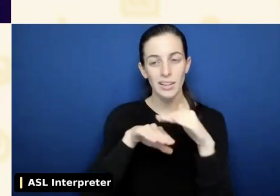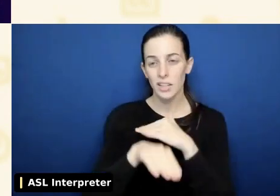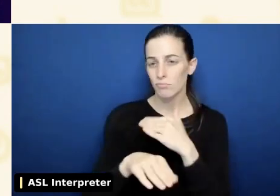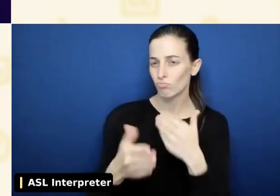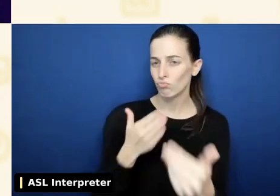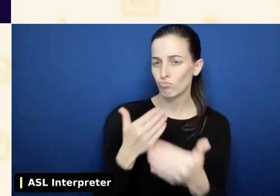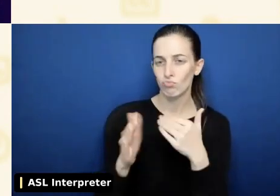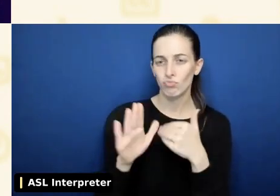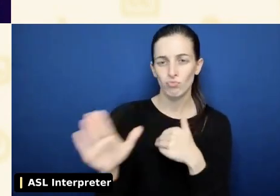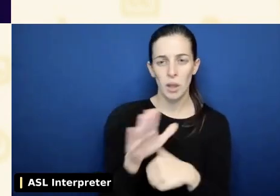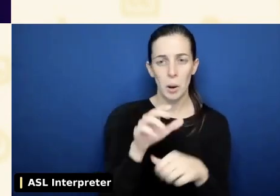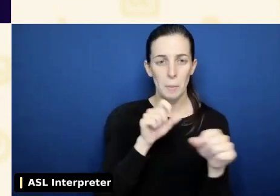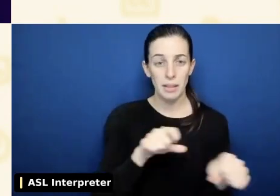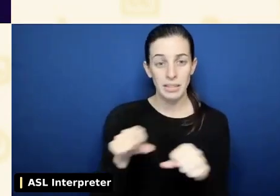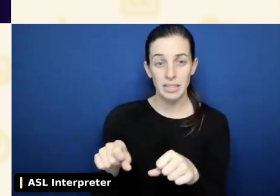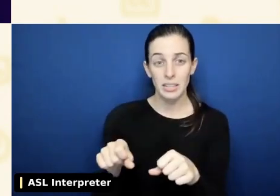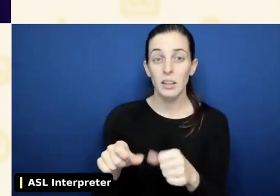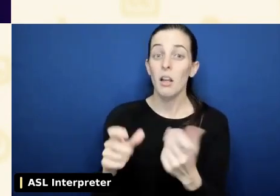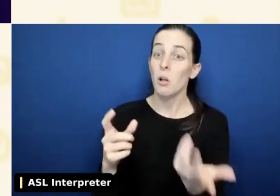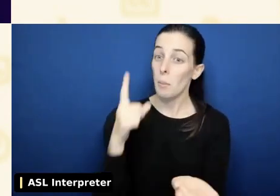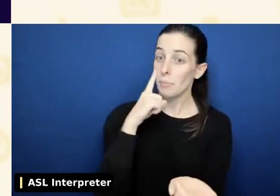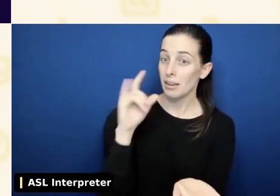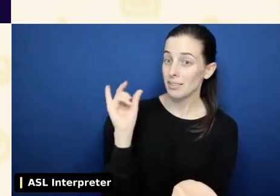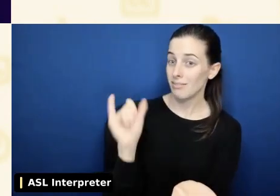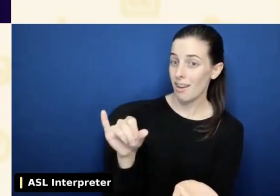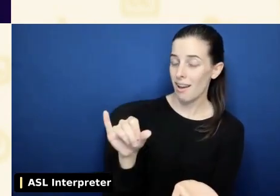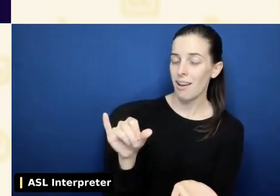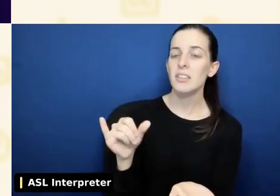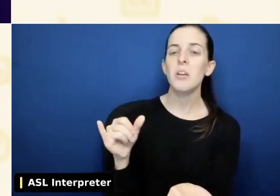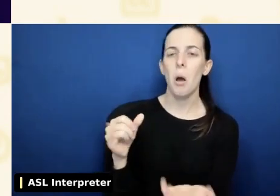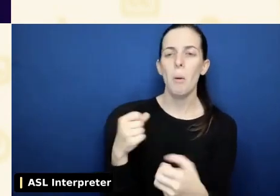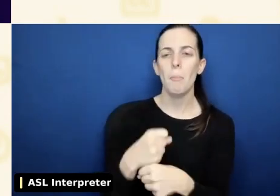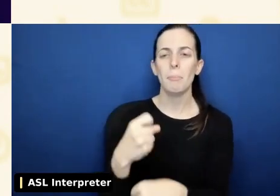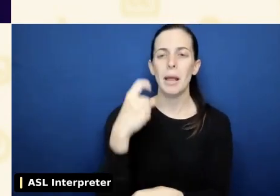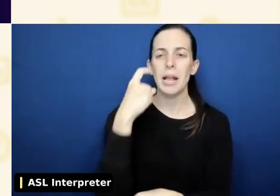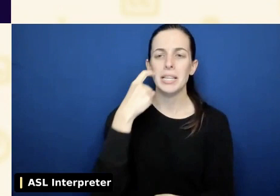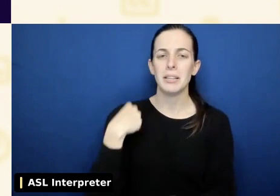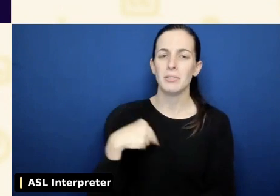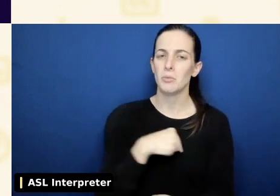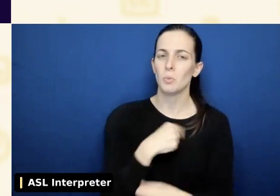And so because of that, it made sense for us to also ensure